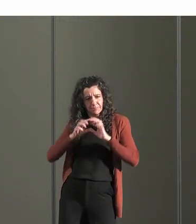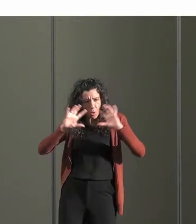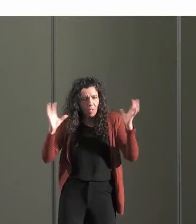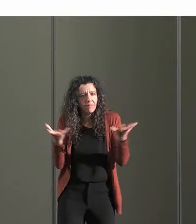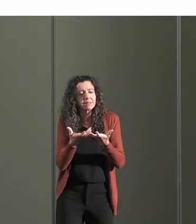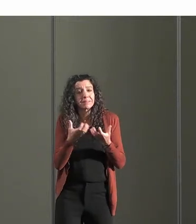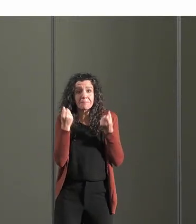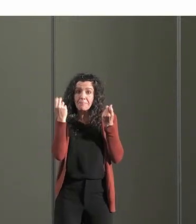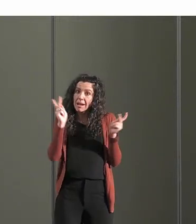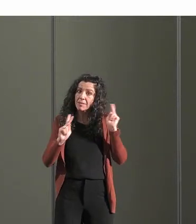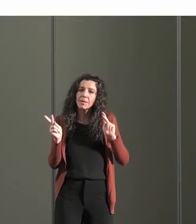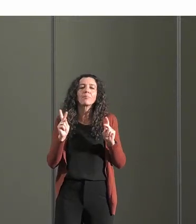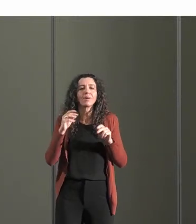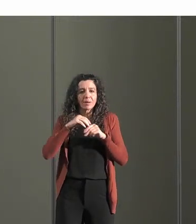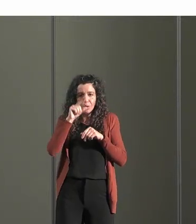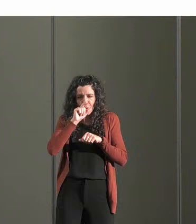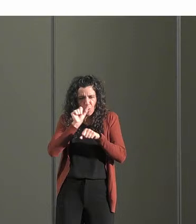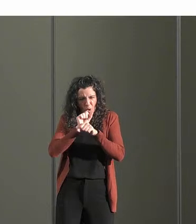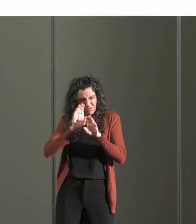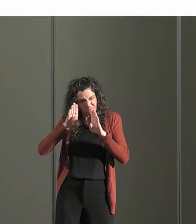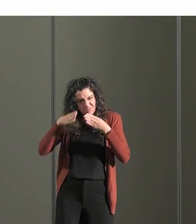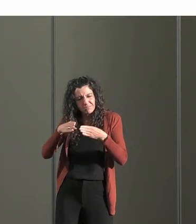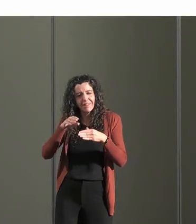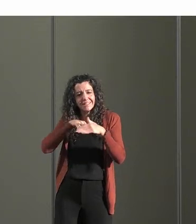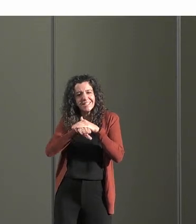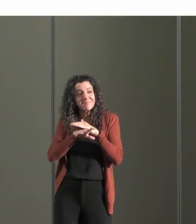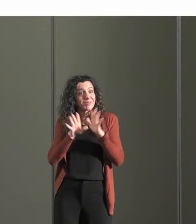does every day. And we have a lot of people working on